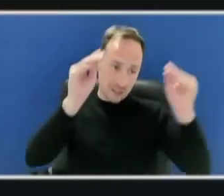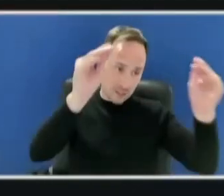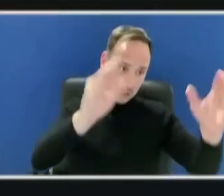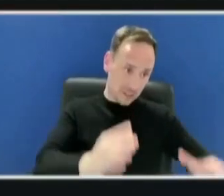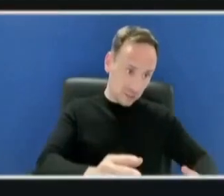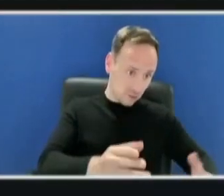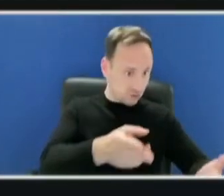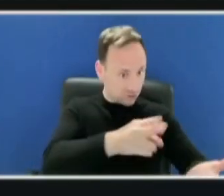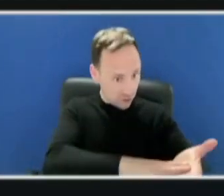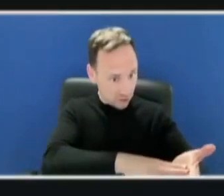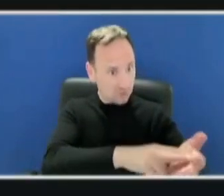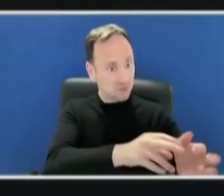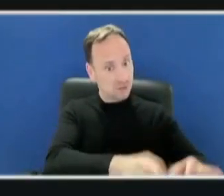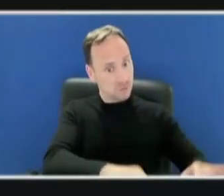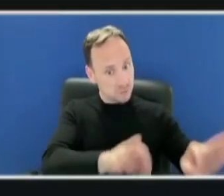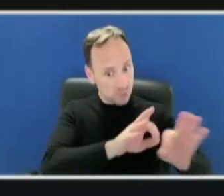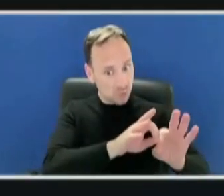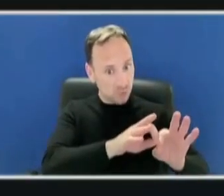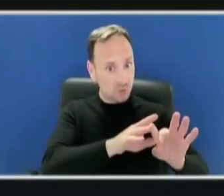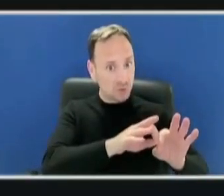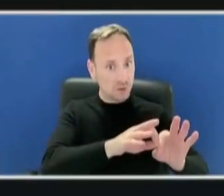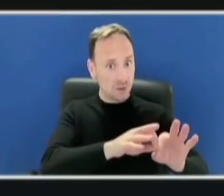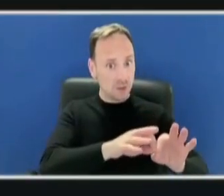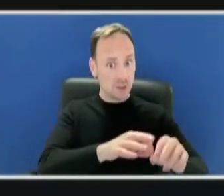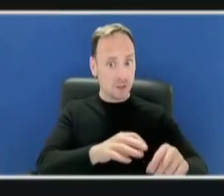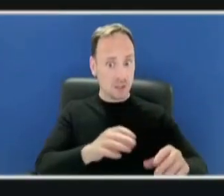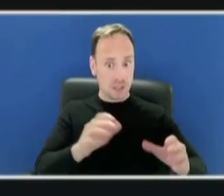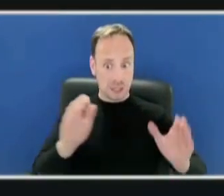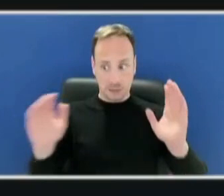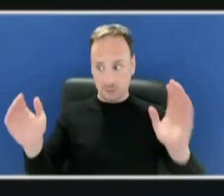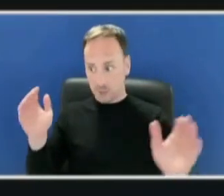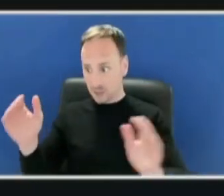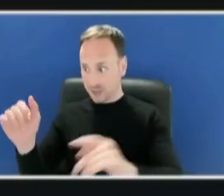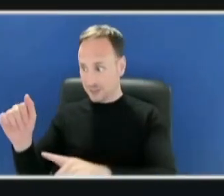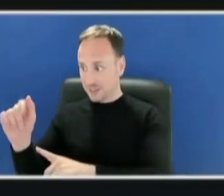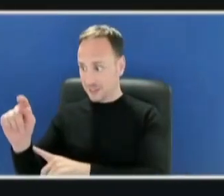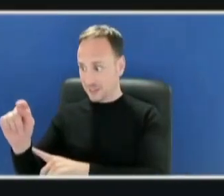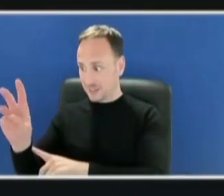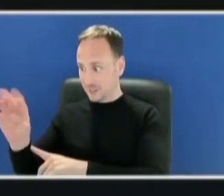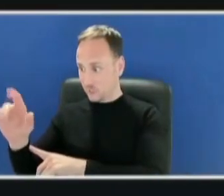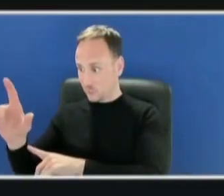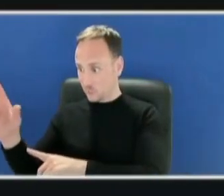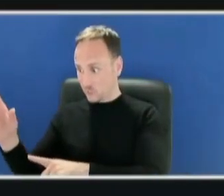the teacher contract versus being an at-will employee and what that really means.